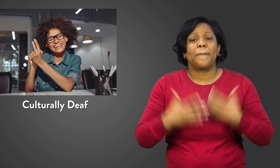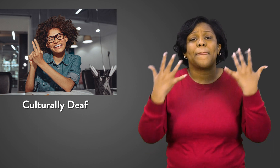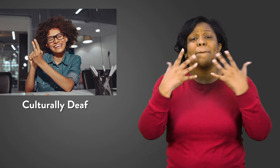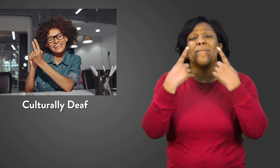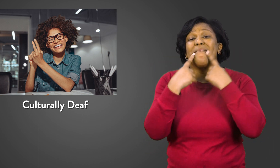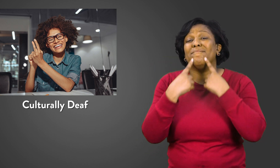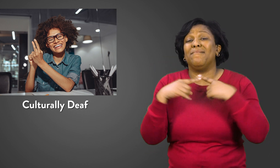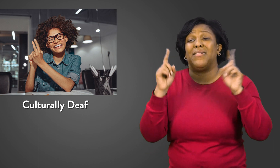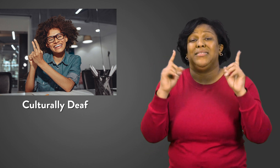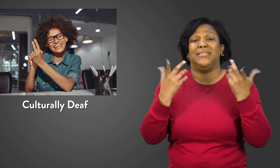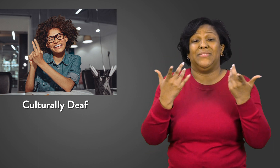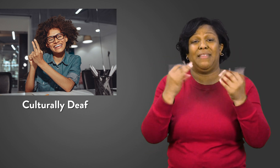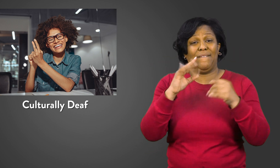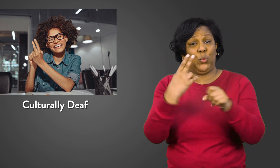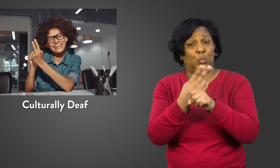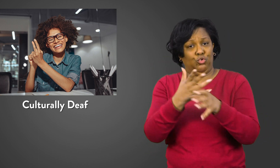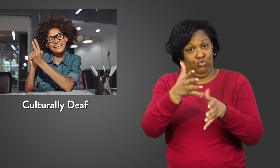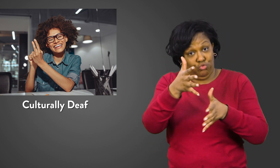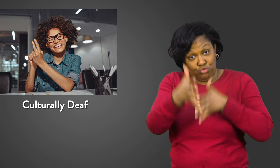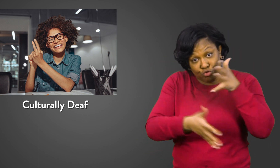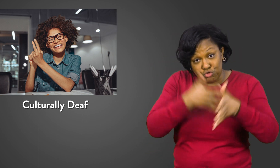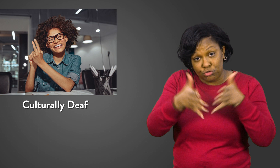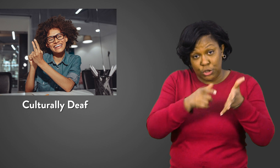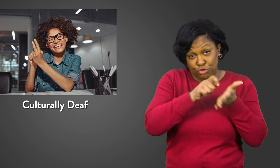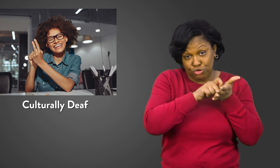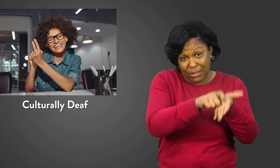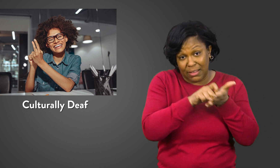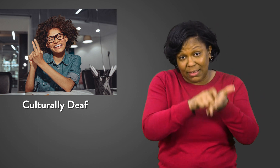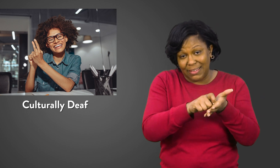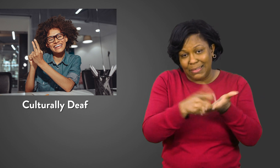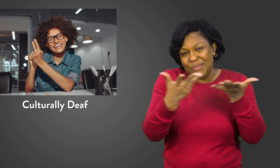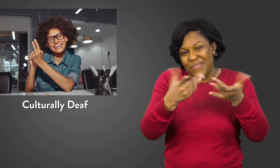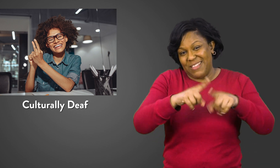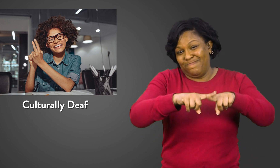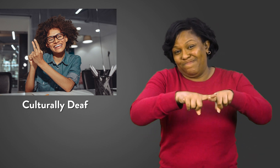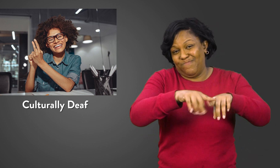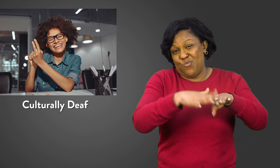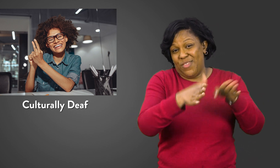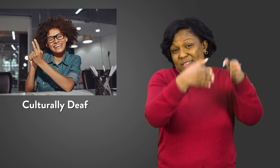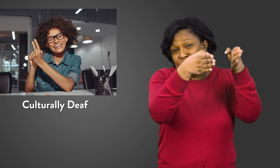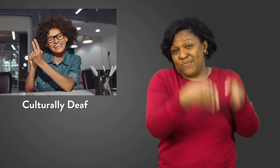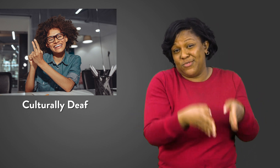The effectiveness of gesturing and writing may depend on the person,